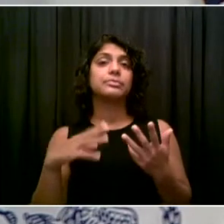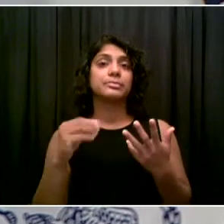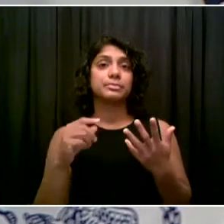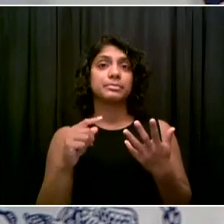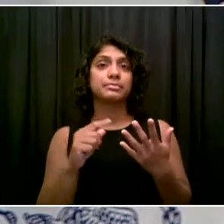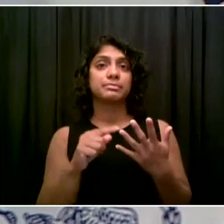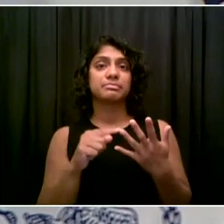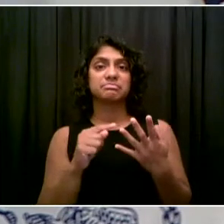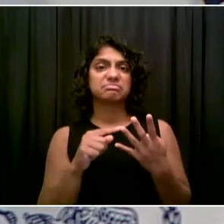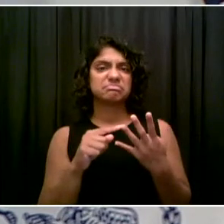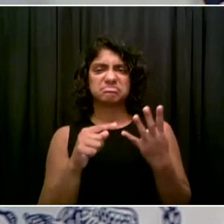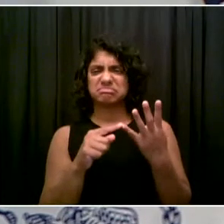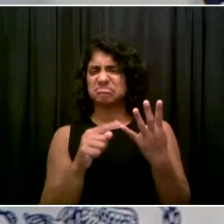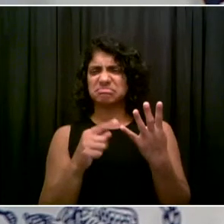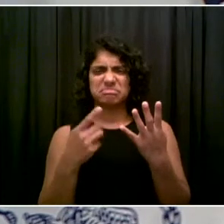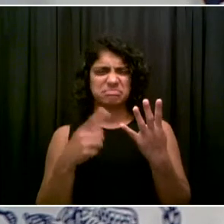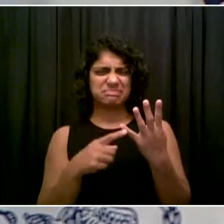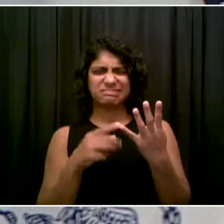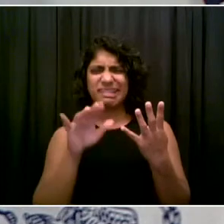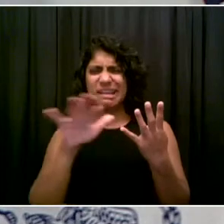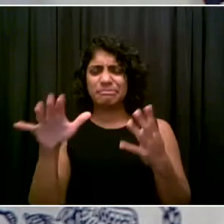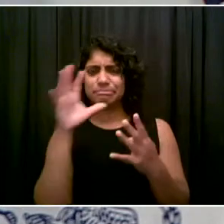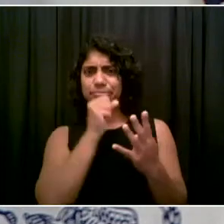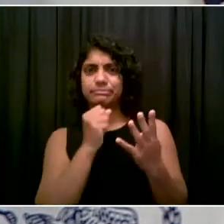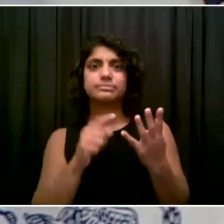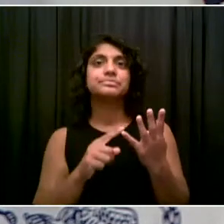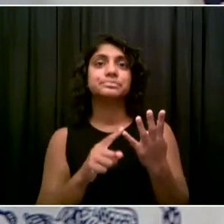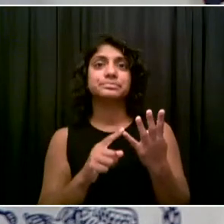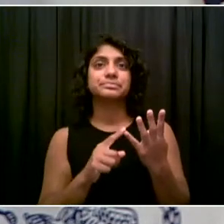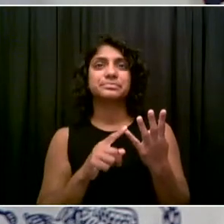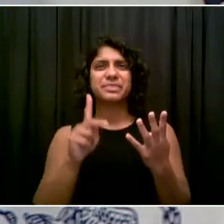COMMISSIONER DR.